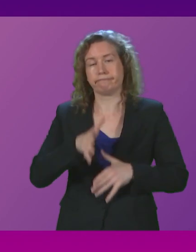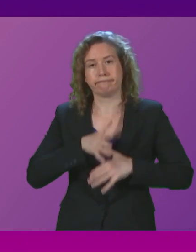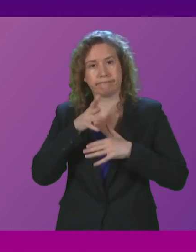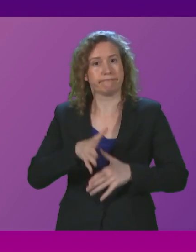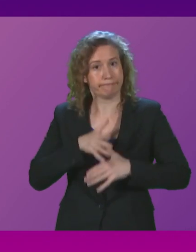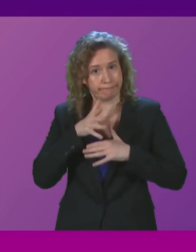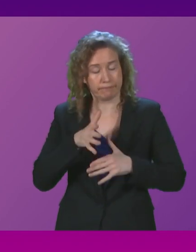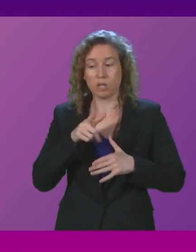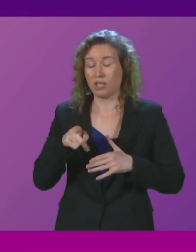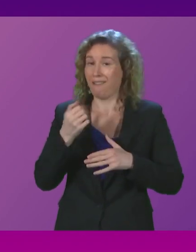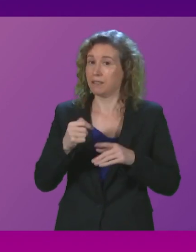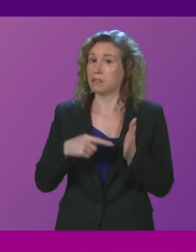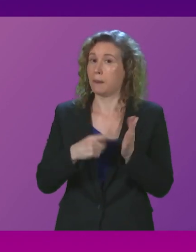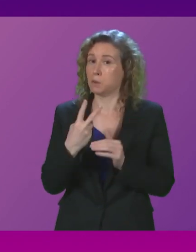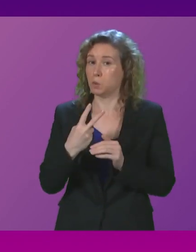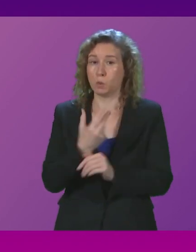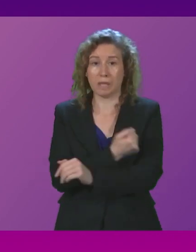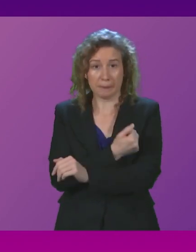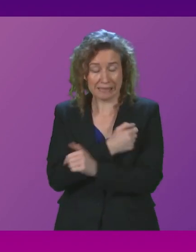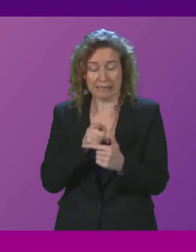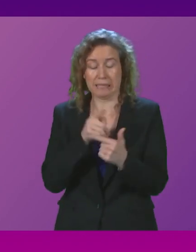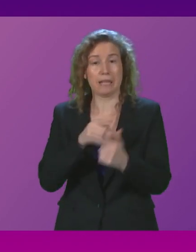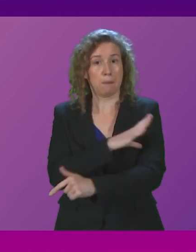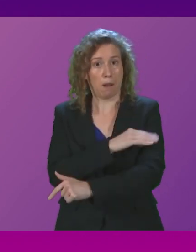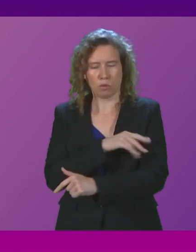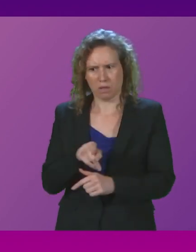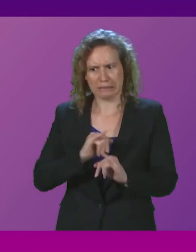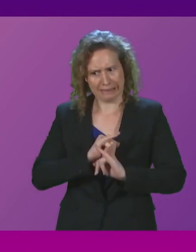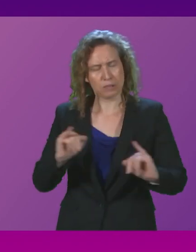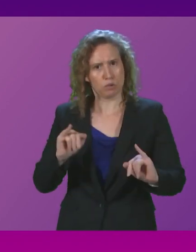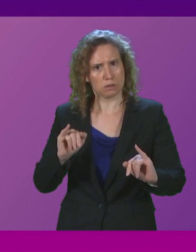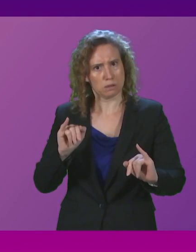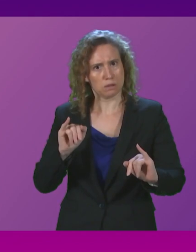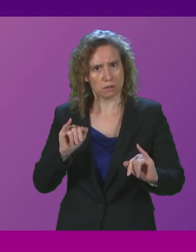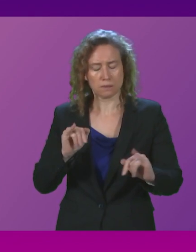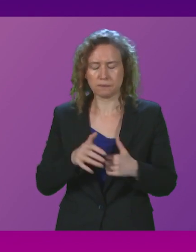Due to her type 2 diabetes and blood pressure this is very serious indeed.